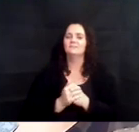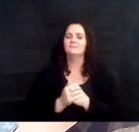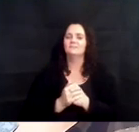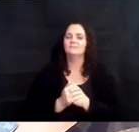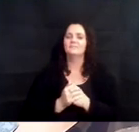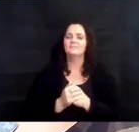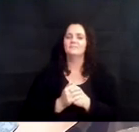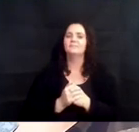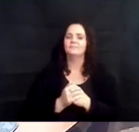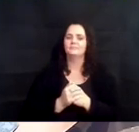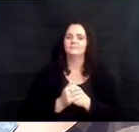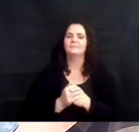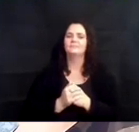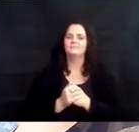I'll bring in like that as well.